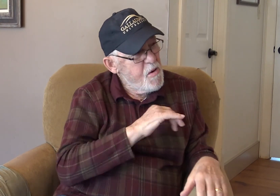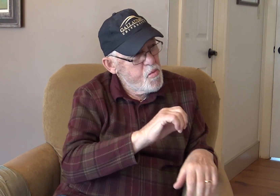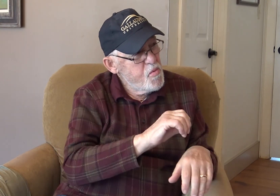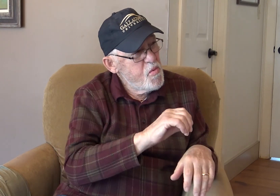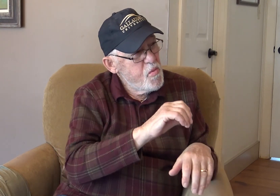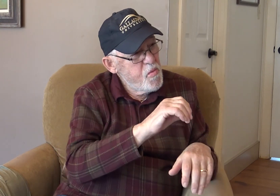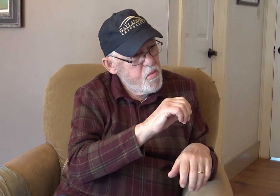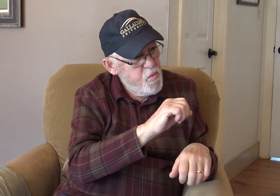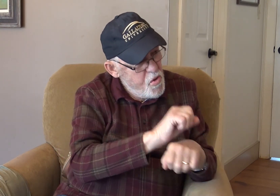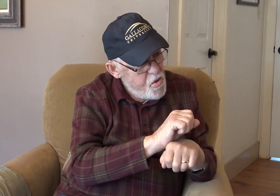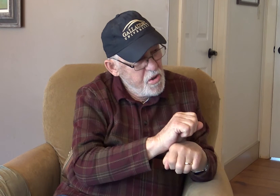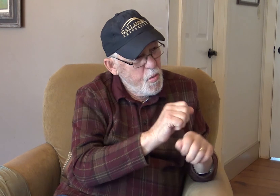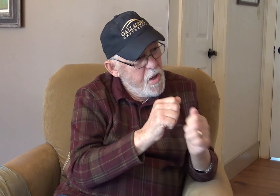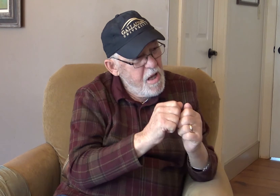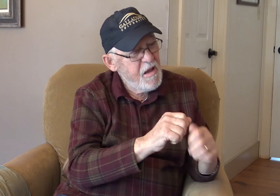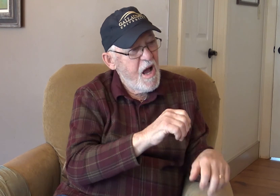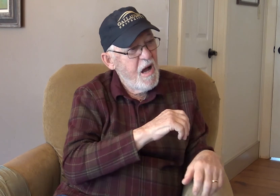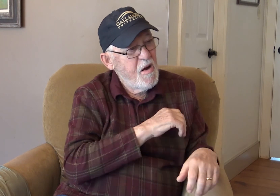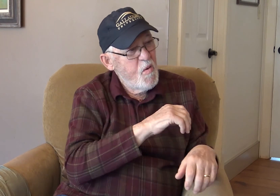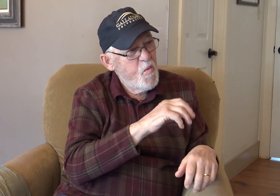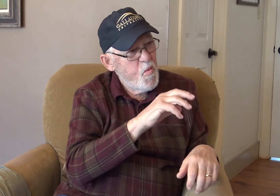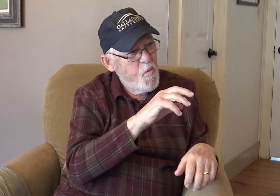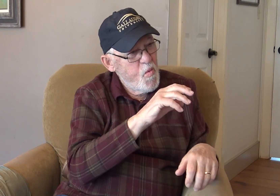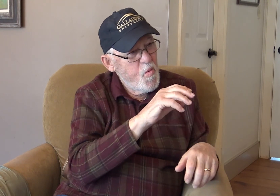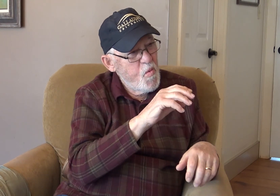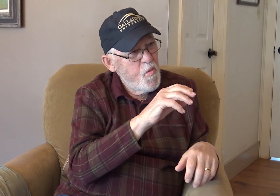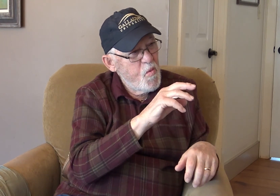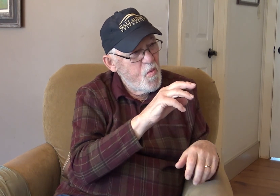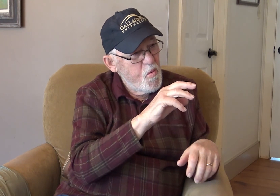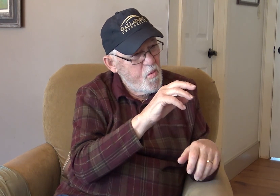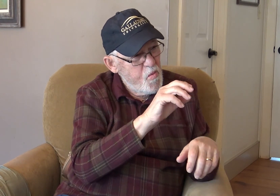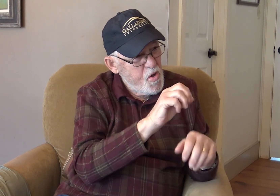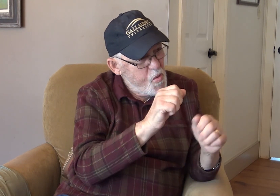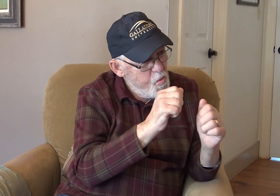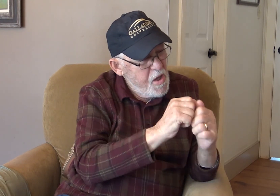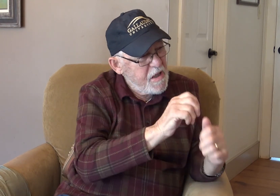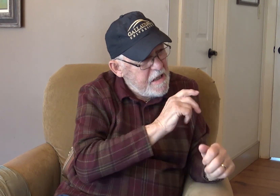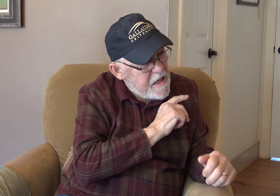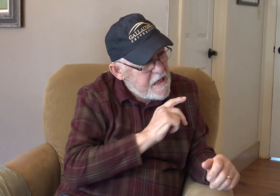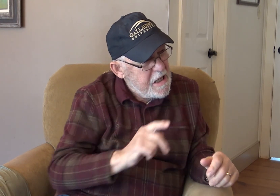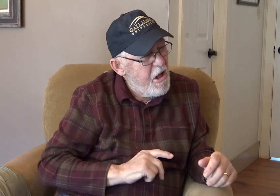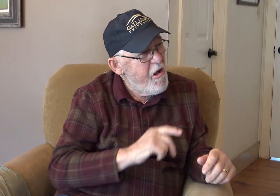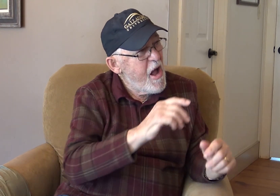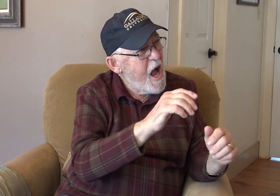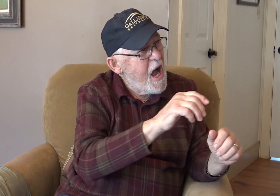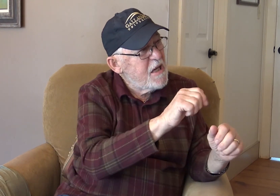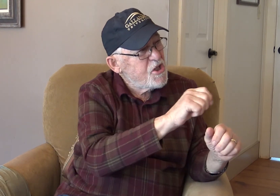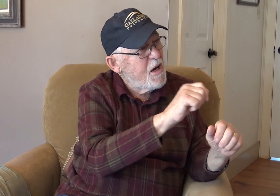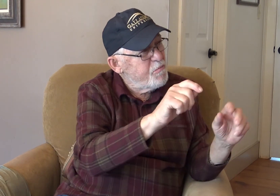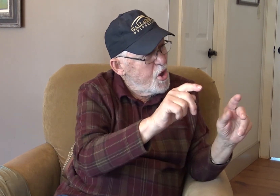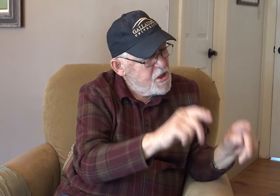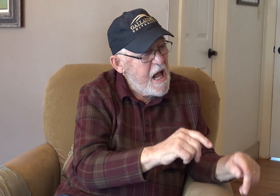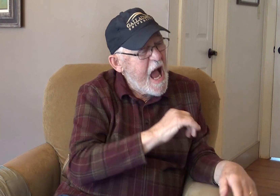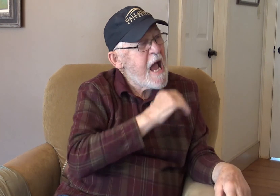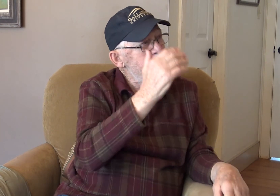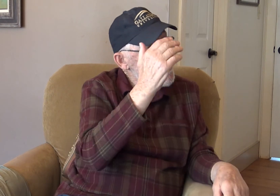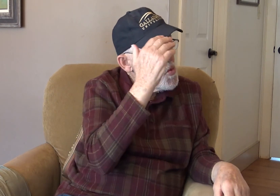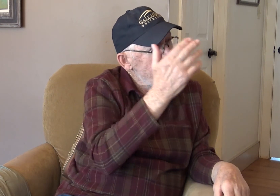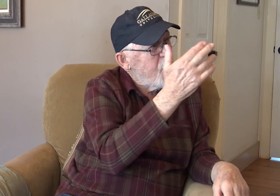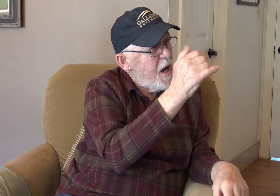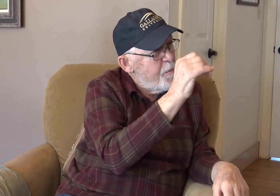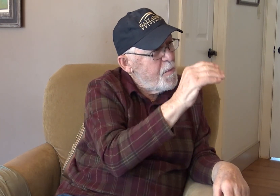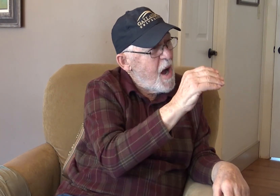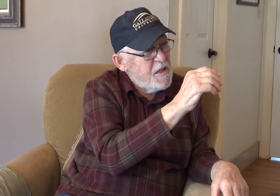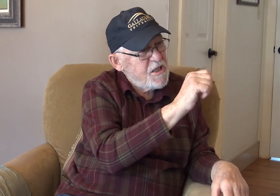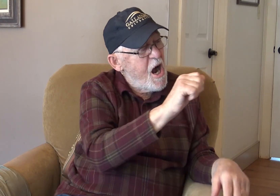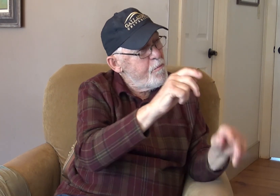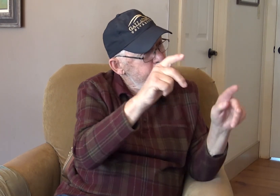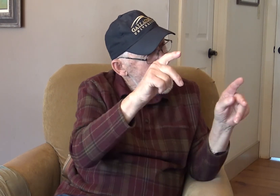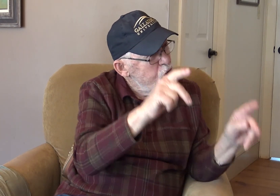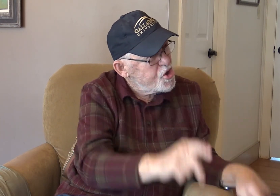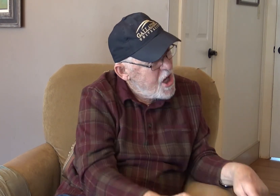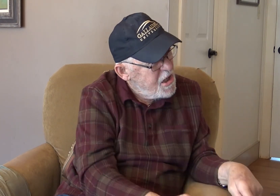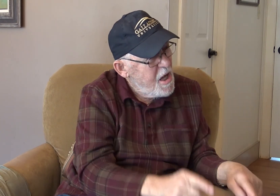I worked with King, and I knew him as a person.